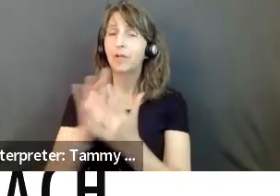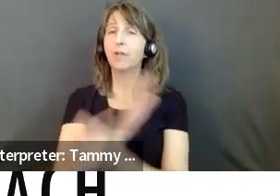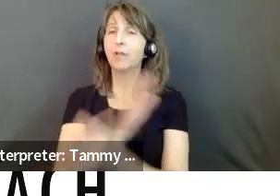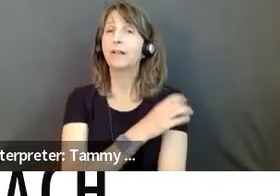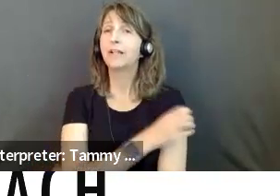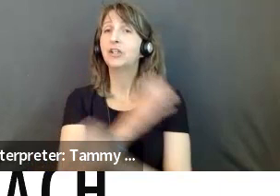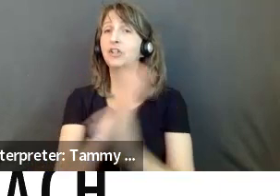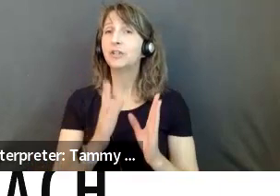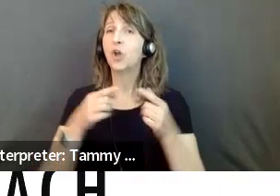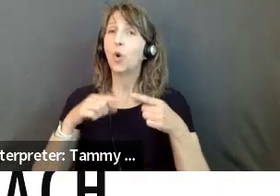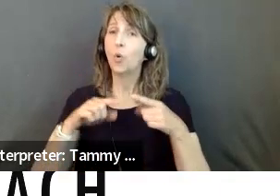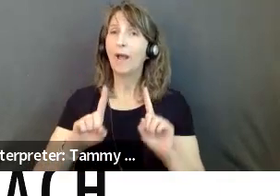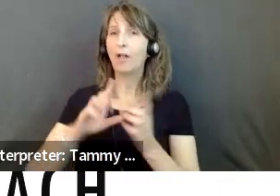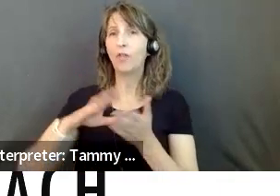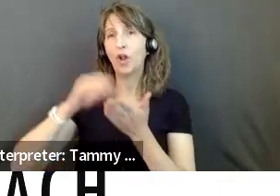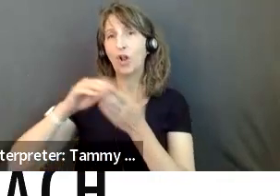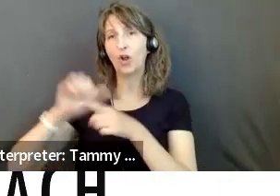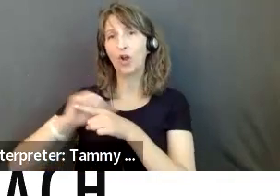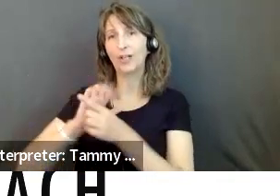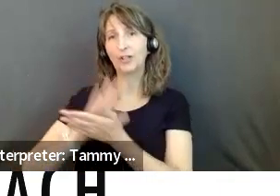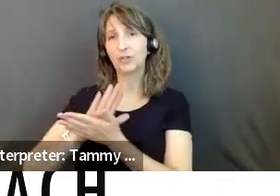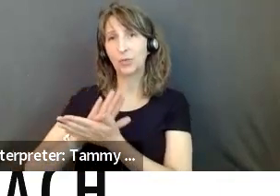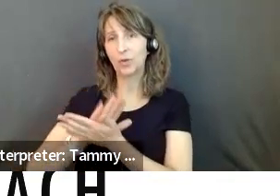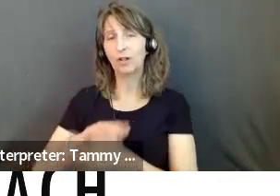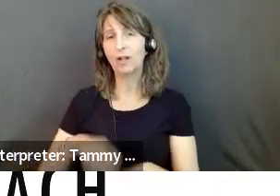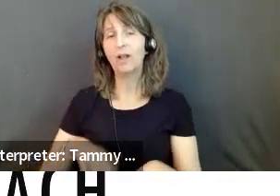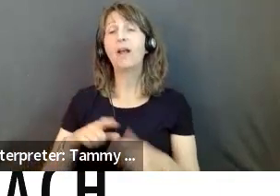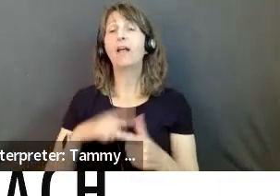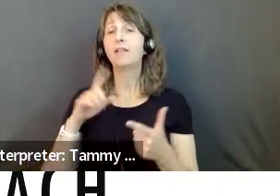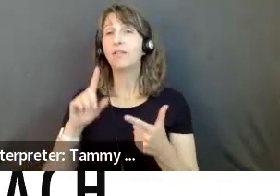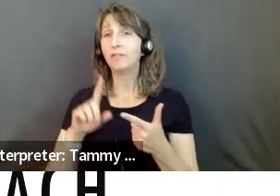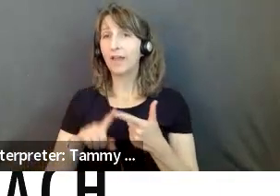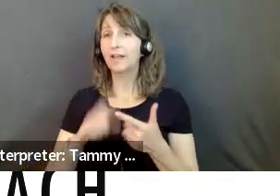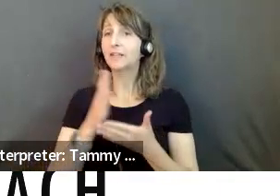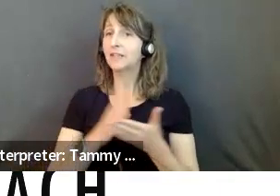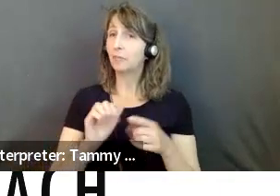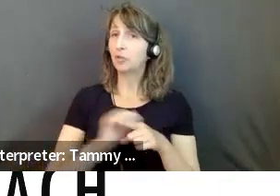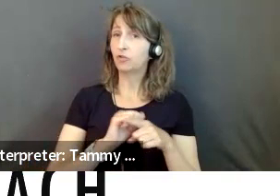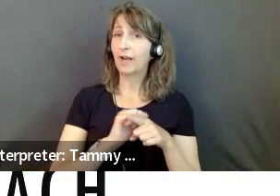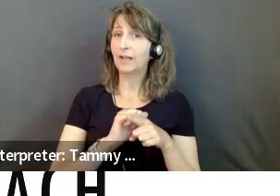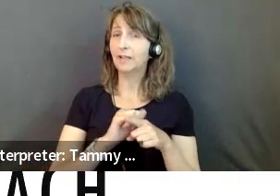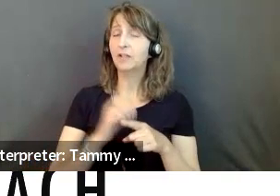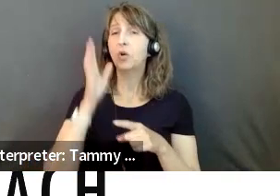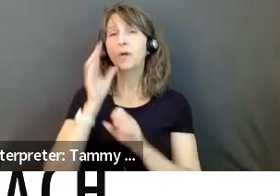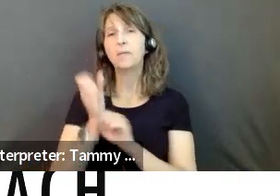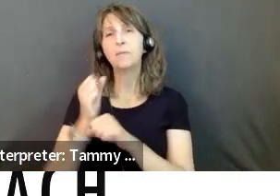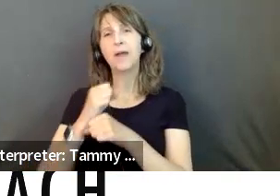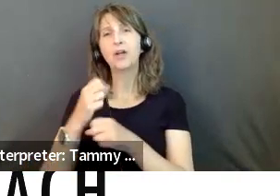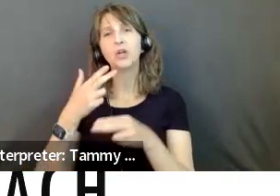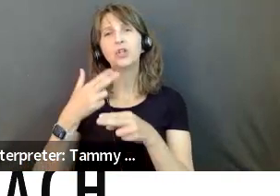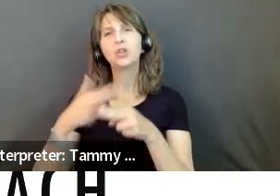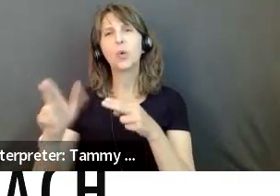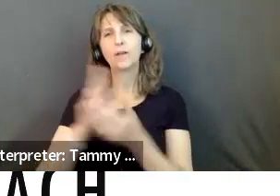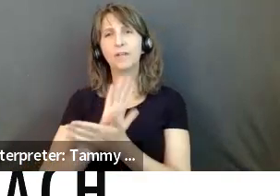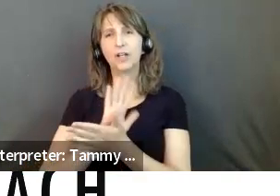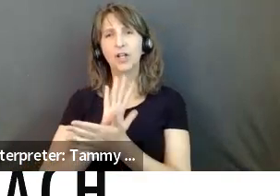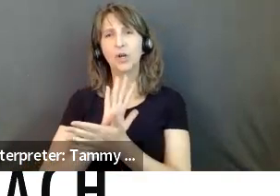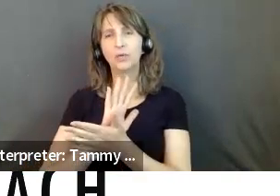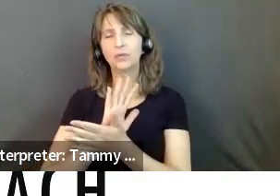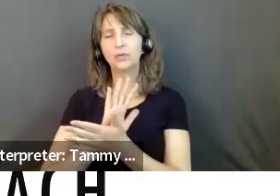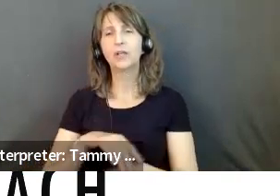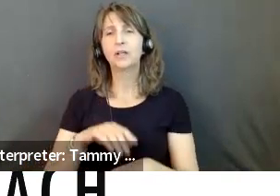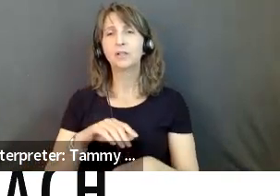And then we're looking at taking some of our trainings and actually doing short videos. So that little nuggets of And, the information, even when people don't have a lot of time or they don't want to feel overwhelmed by sort of an hour or 2 h educational workshop.